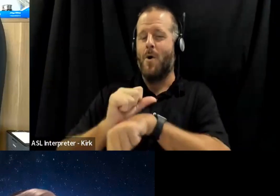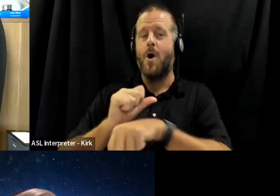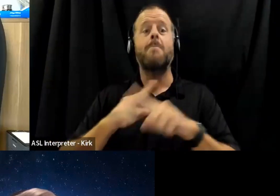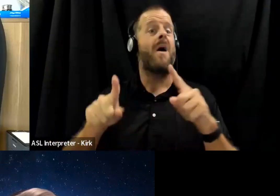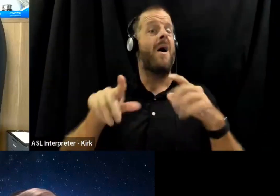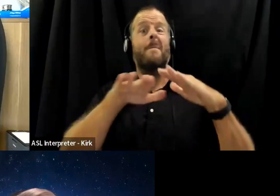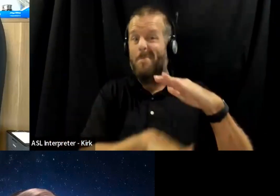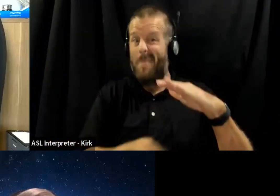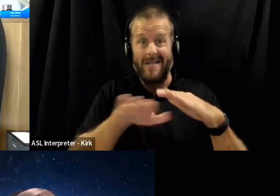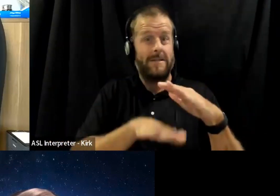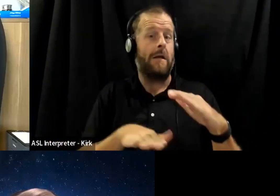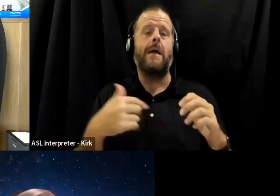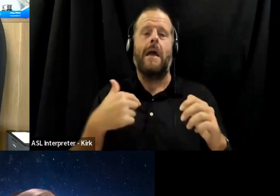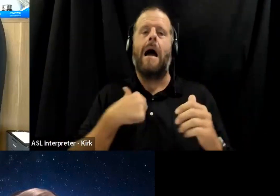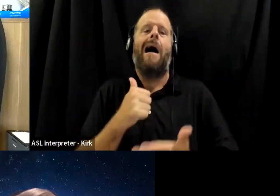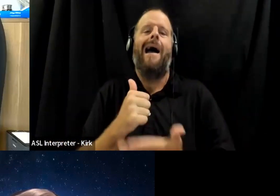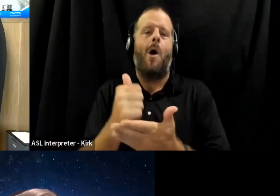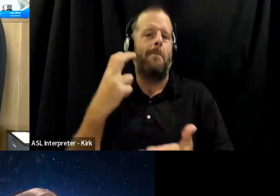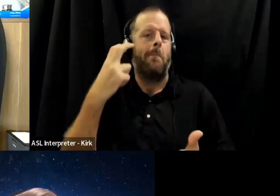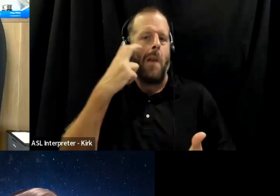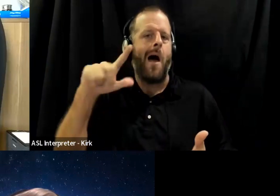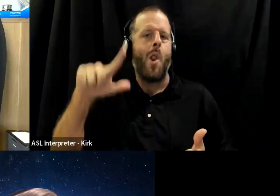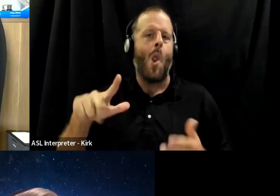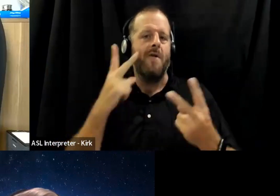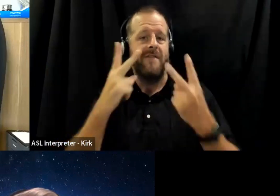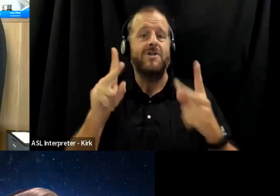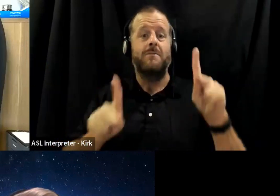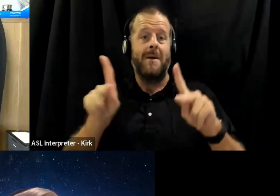low vision folks have access hard to get